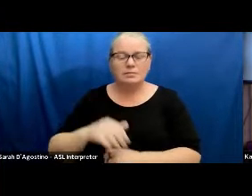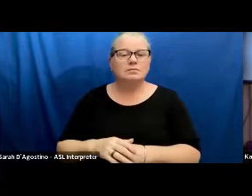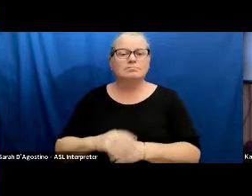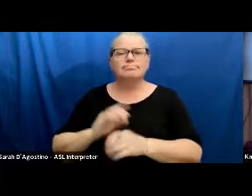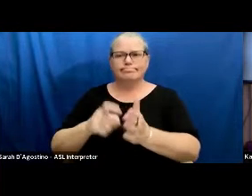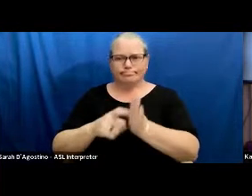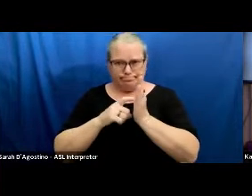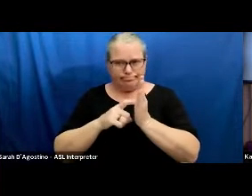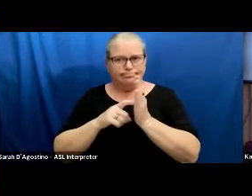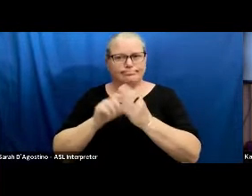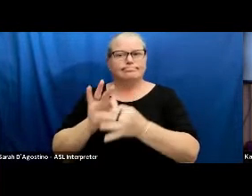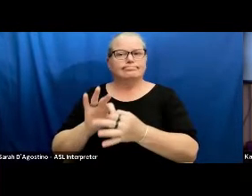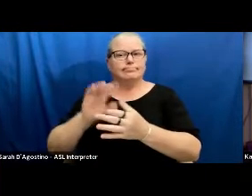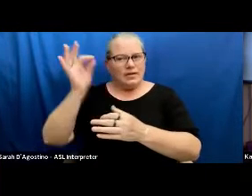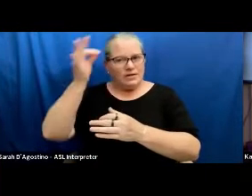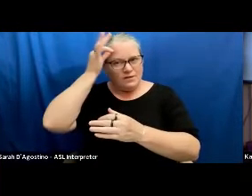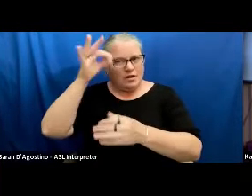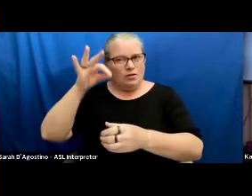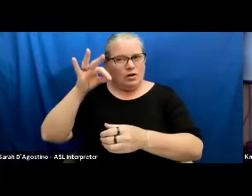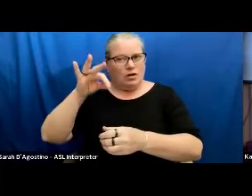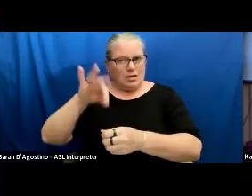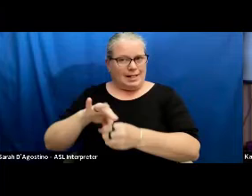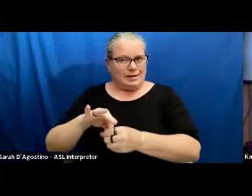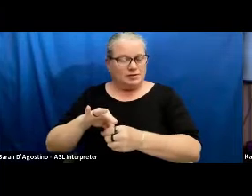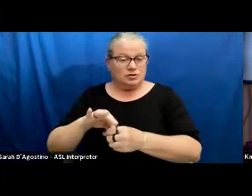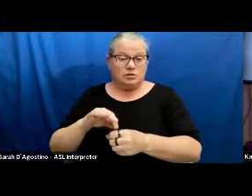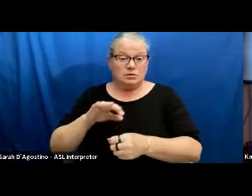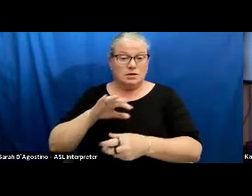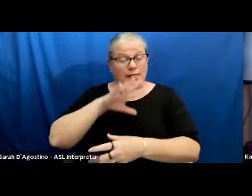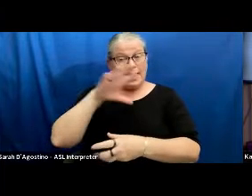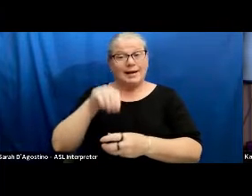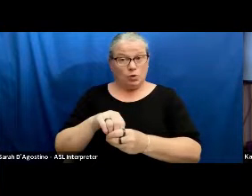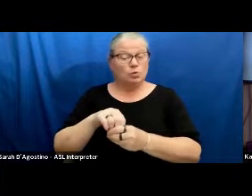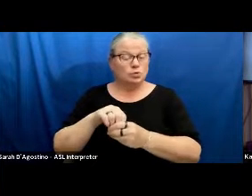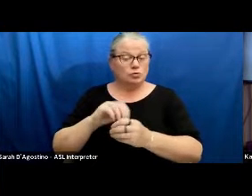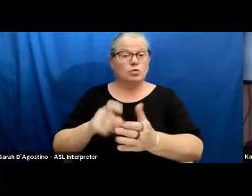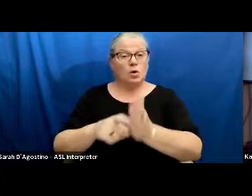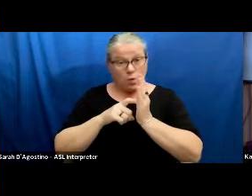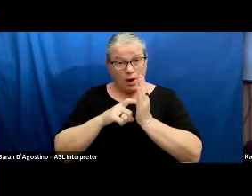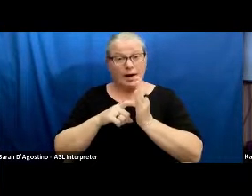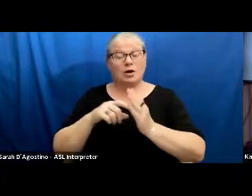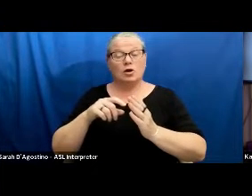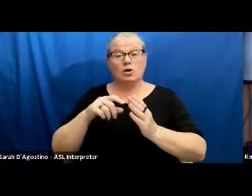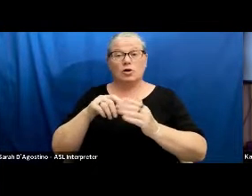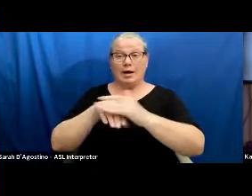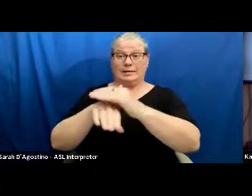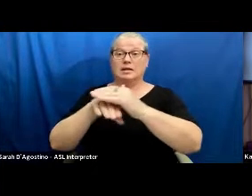and this includes a requirement for there to be a uh accessible voting machine particularly for